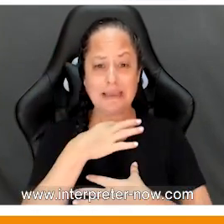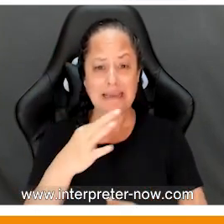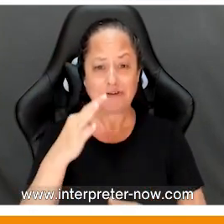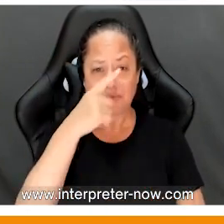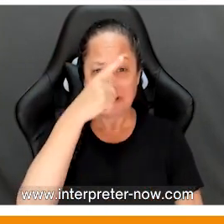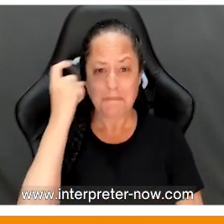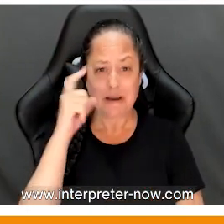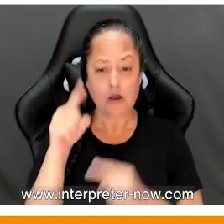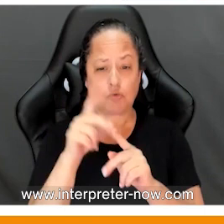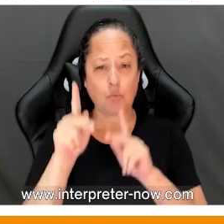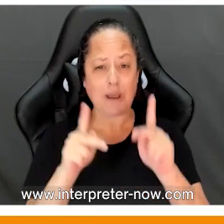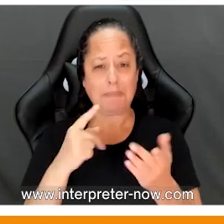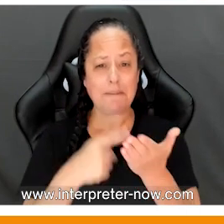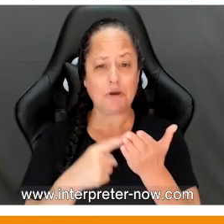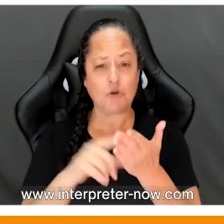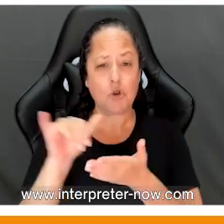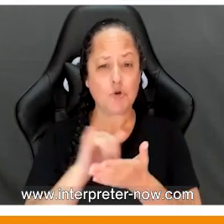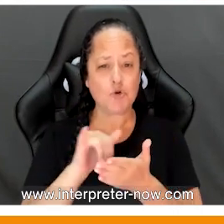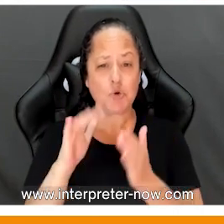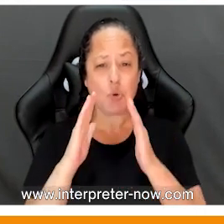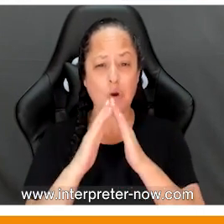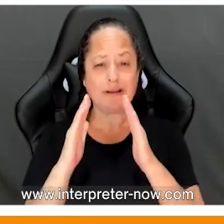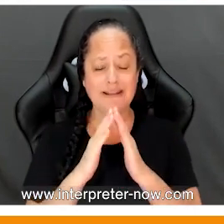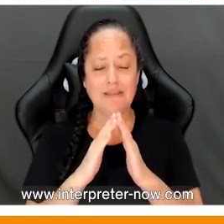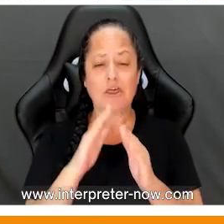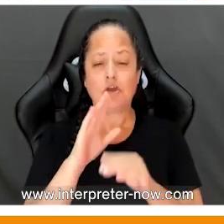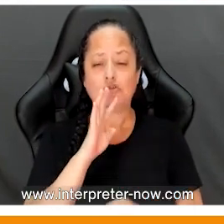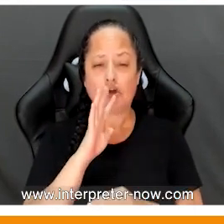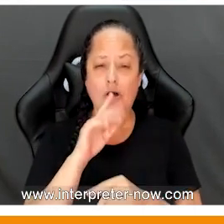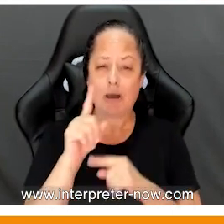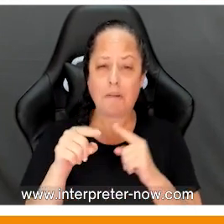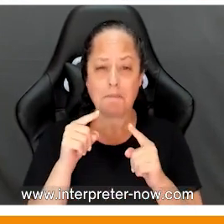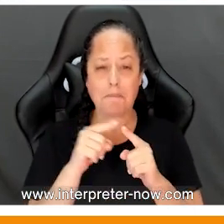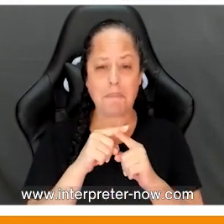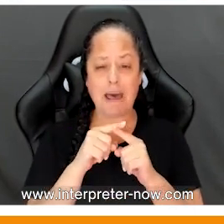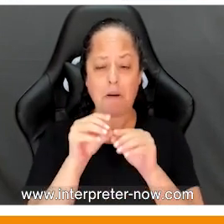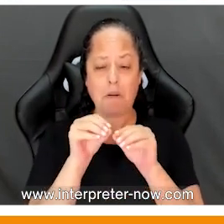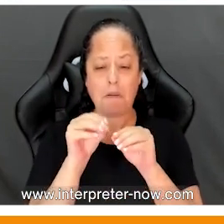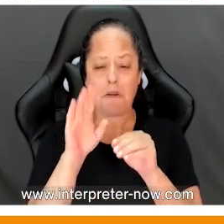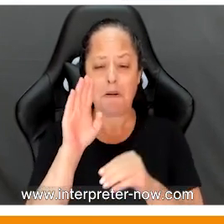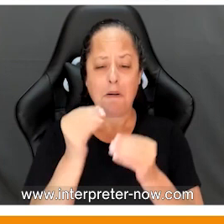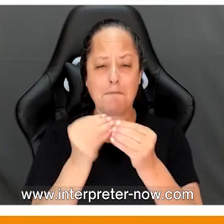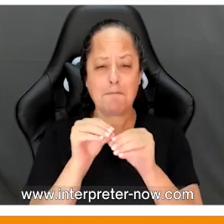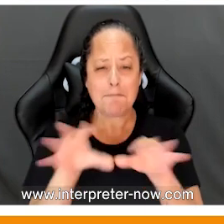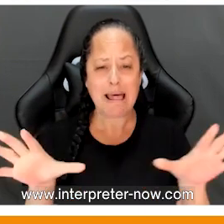It's interesting because when people talk about New York City, they often talk about it or refer to it as a melting pot.